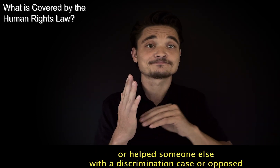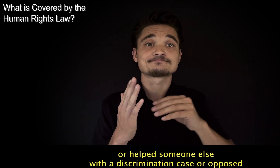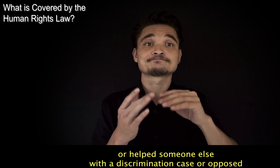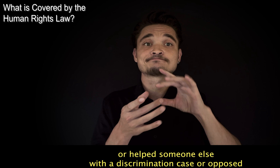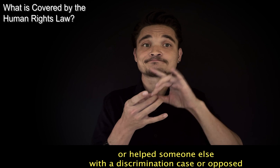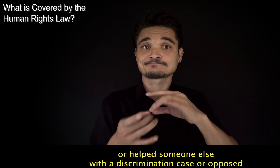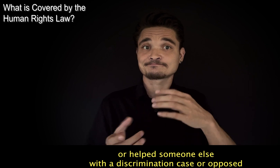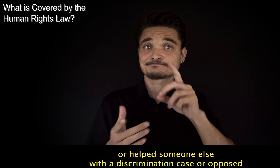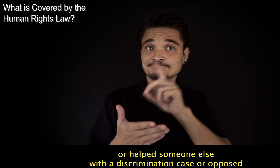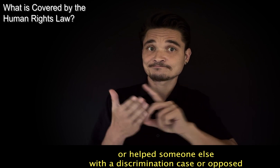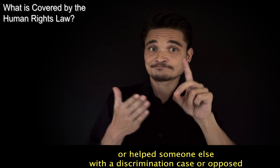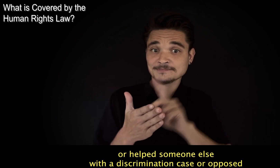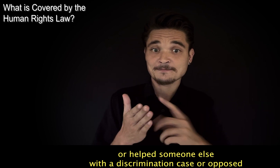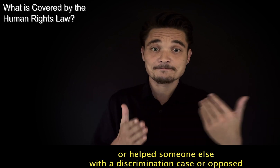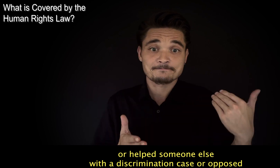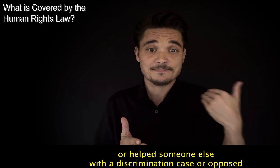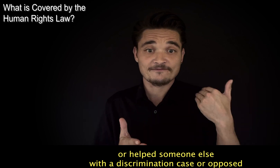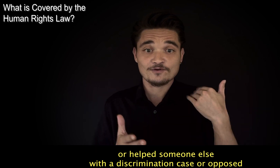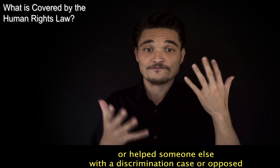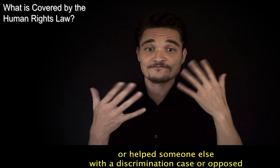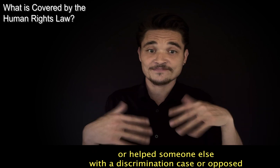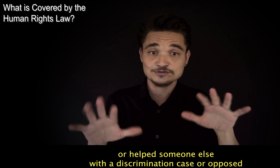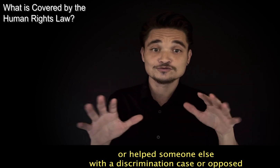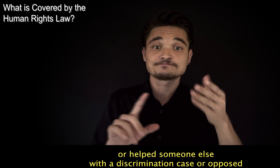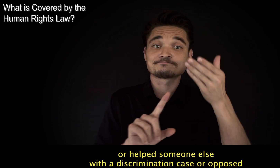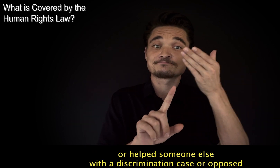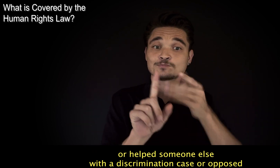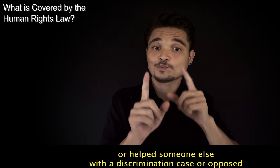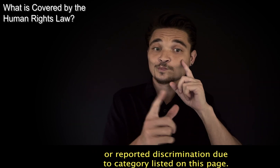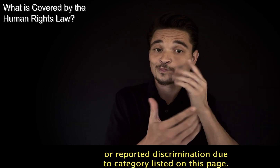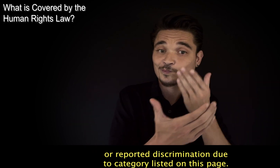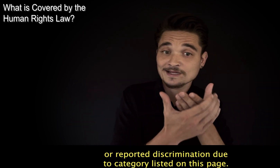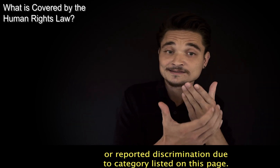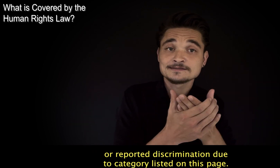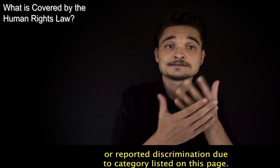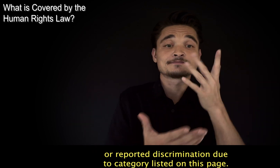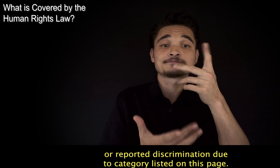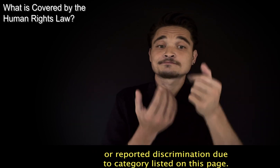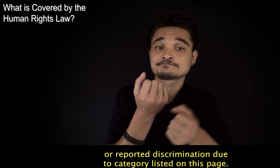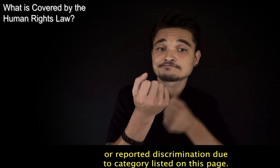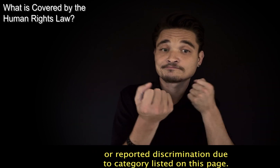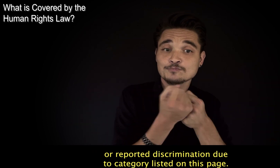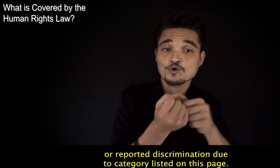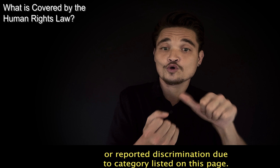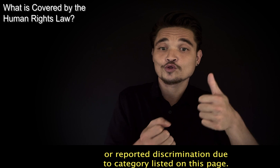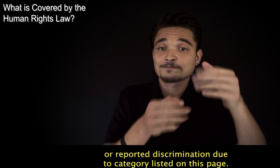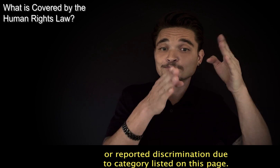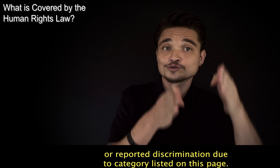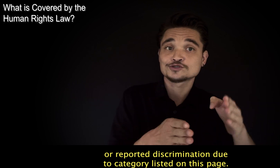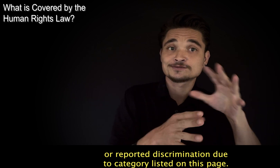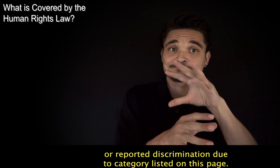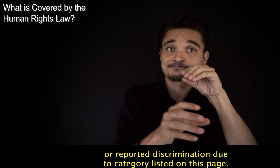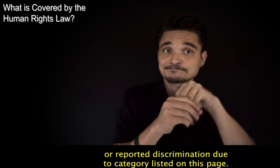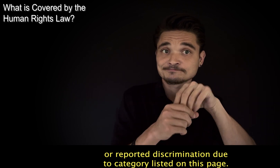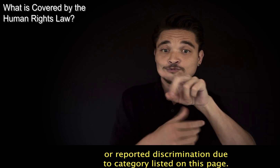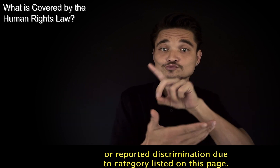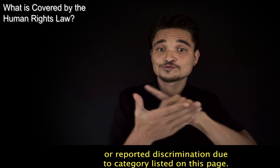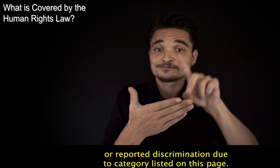or helped someone else with a discrimination case or opposed or reported discrimination due to category listed on this page.